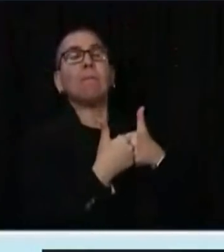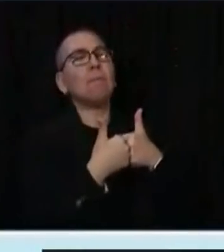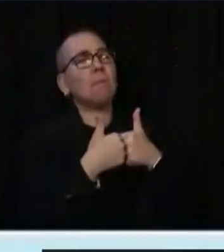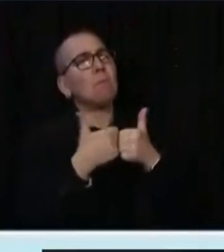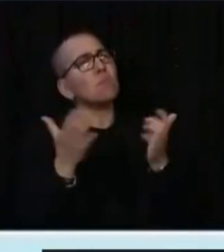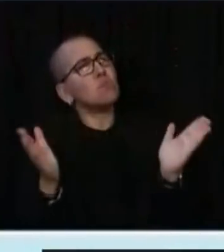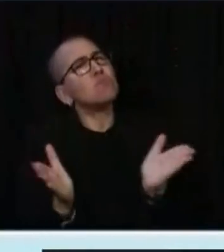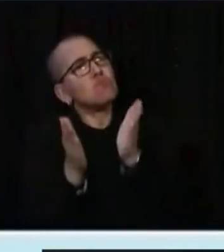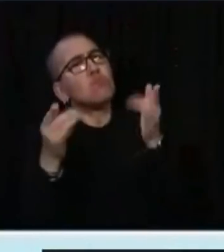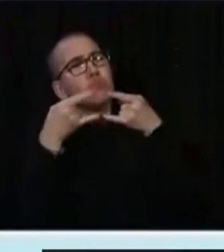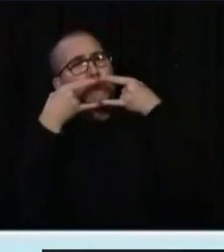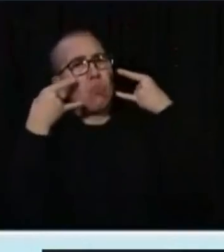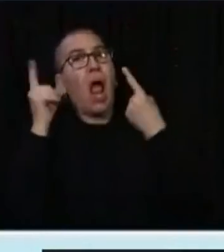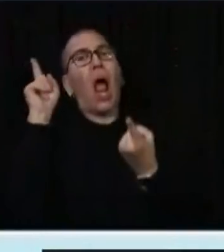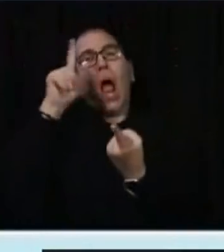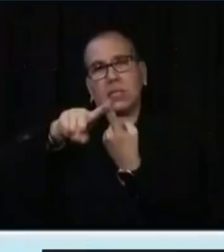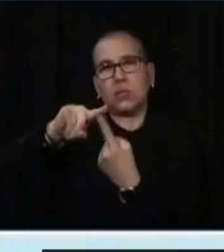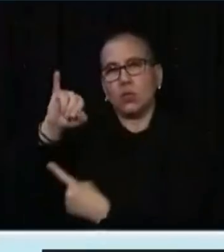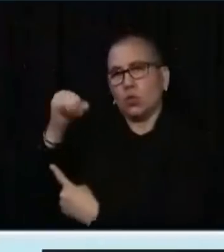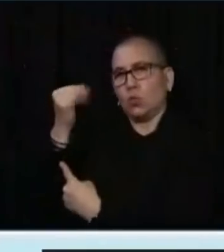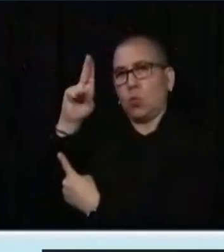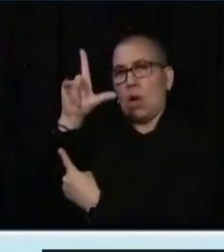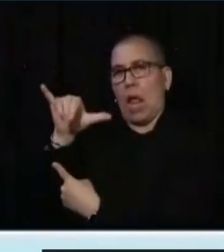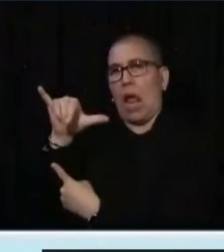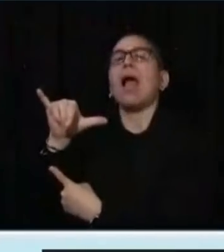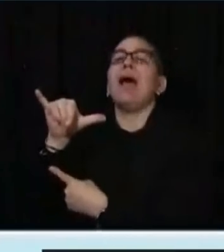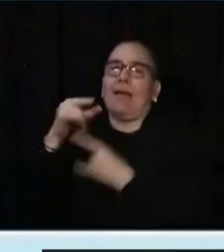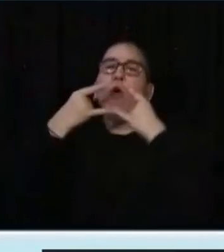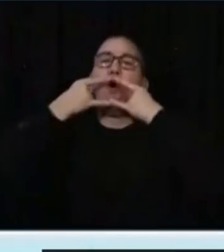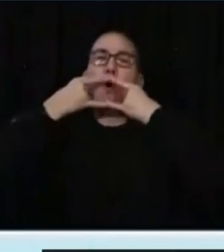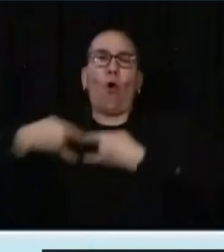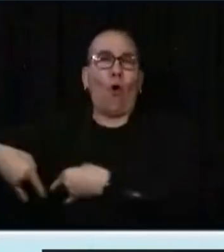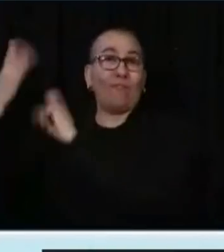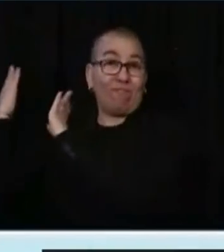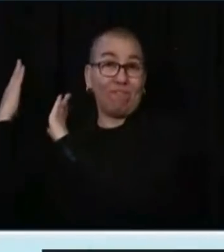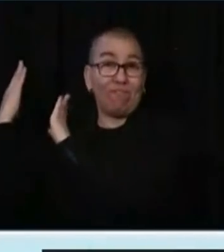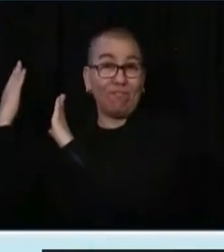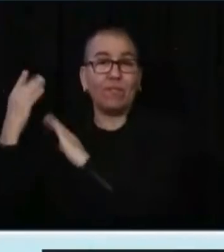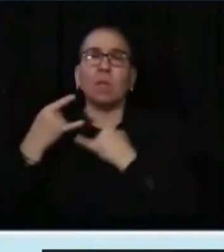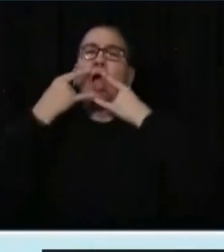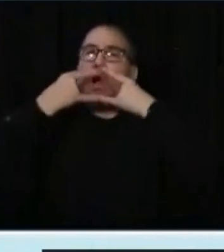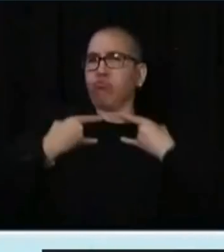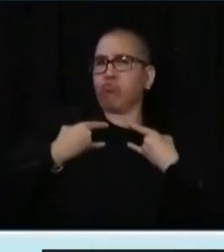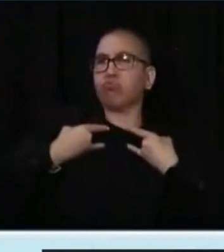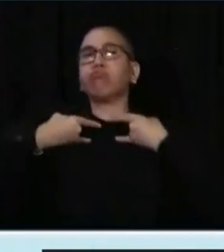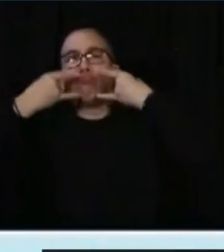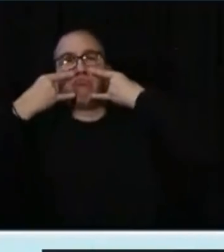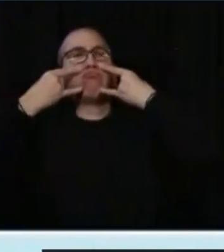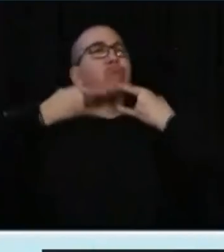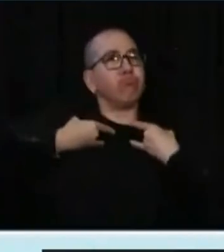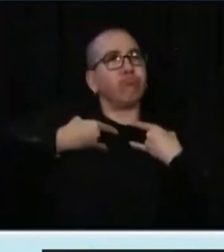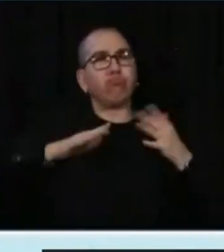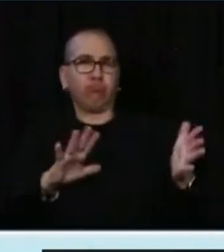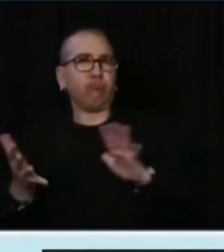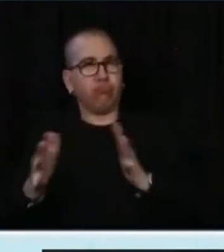AT A LARGE STADIUM LIKE THE TWINS ARE THE SAINTS ARE AT A MUSIC FESTIVAL, YOU WILL WEAR